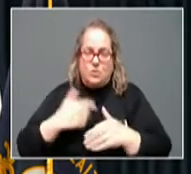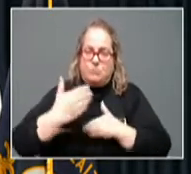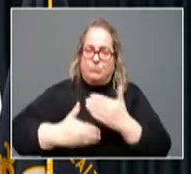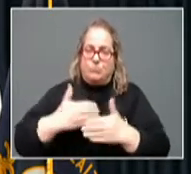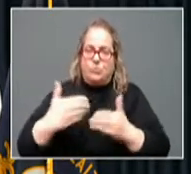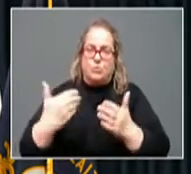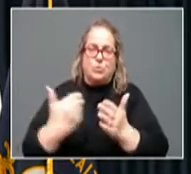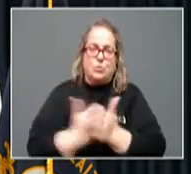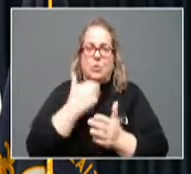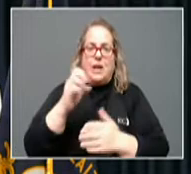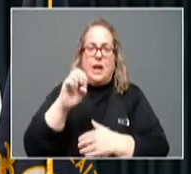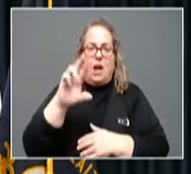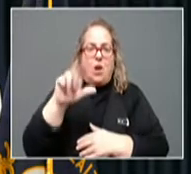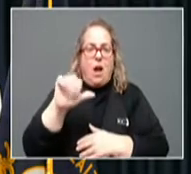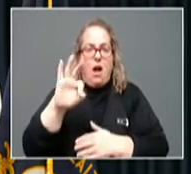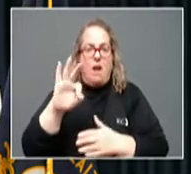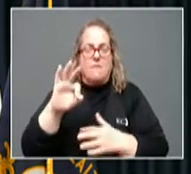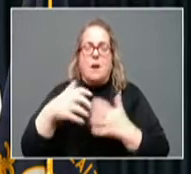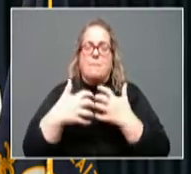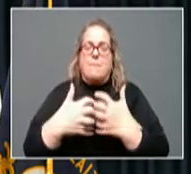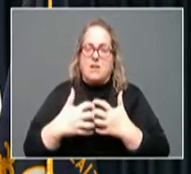Alright, finally, a few updates on